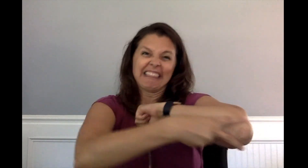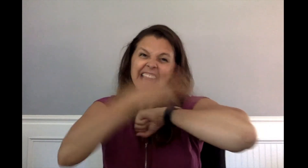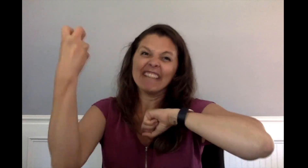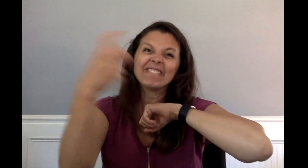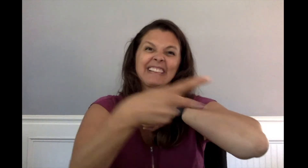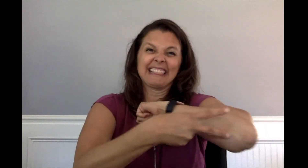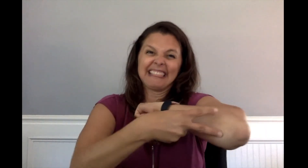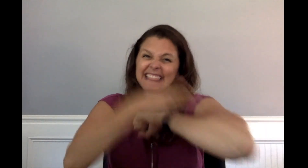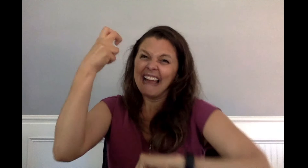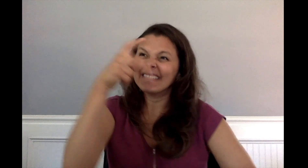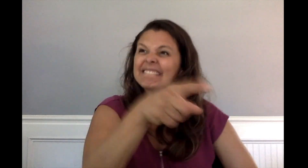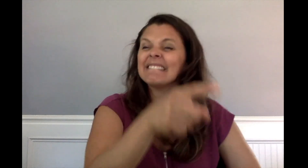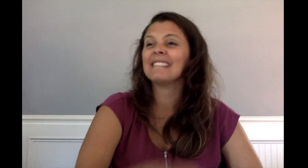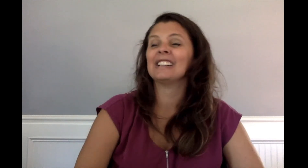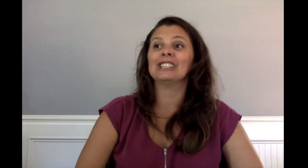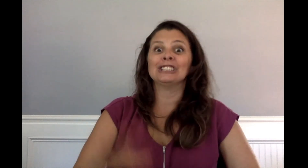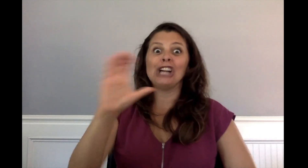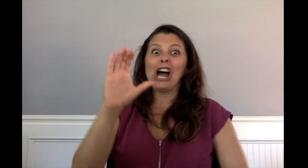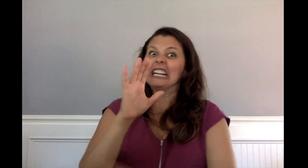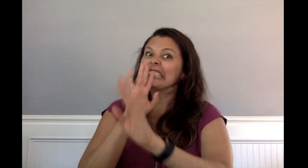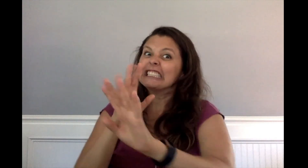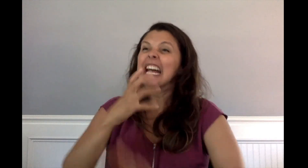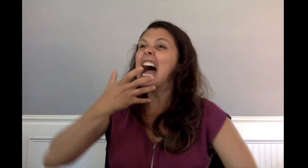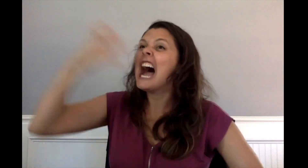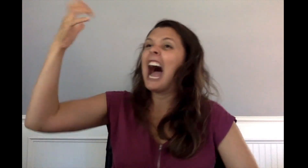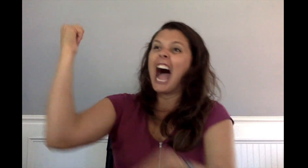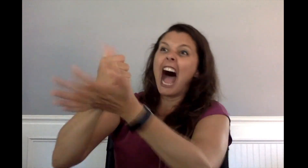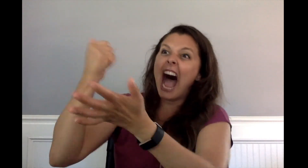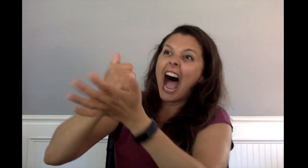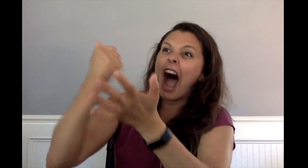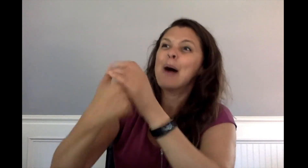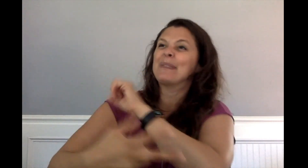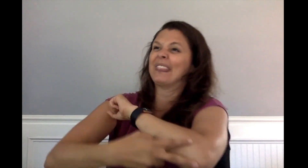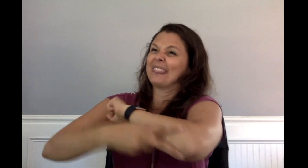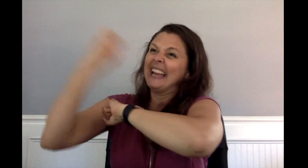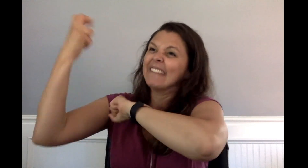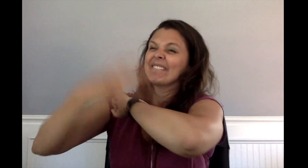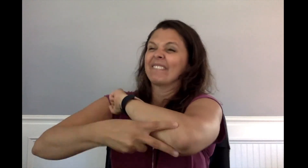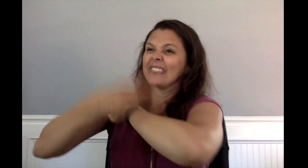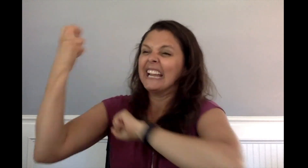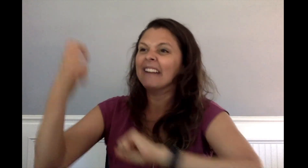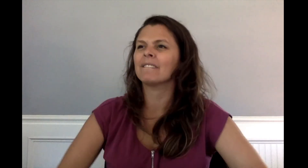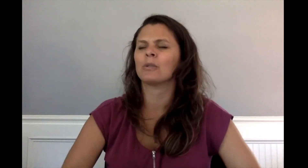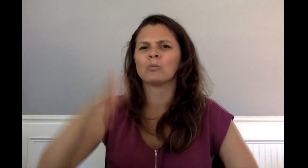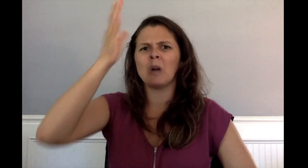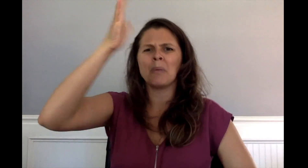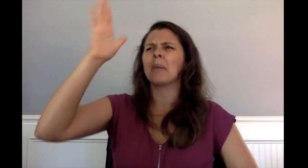"Help! Thief!" Frog yelled in ASL. "Help! Thief!" Charlie yelled in English.